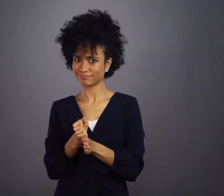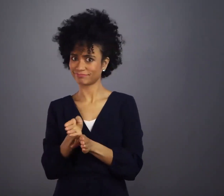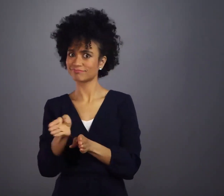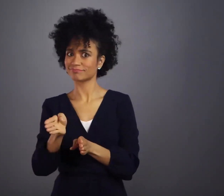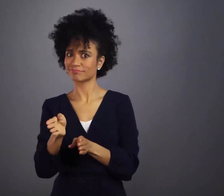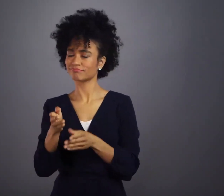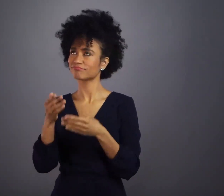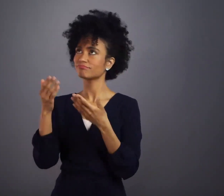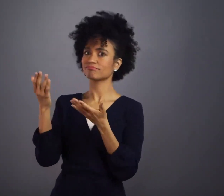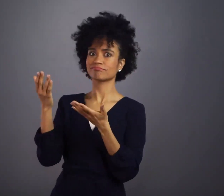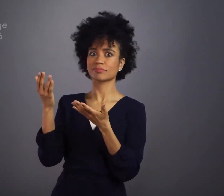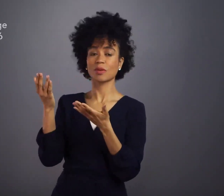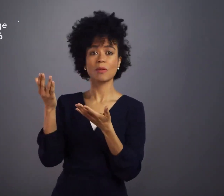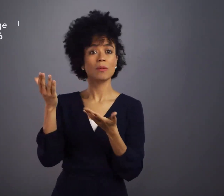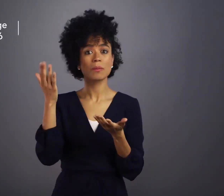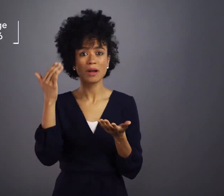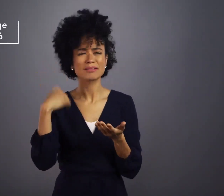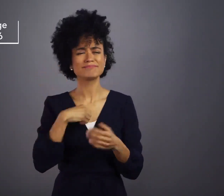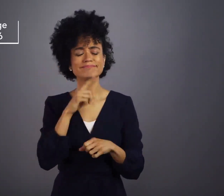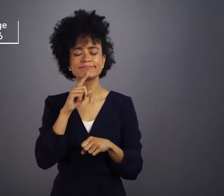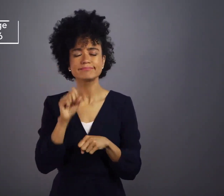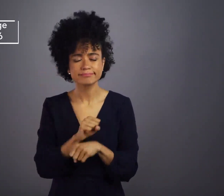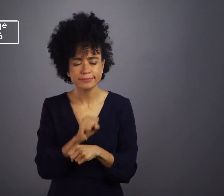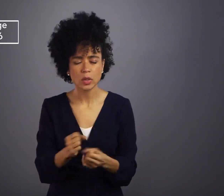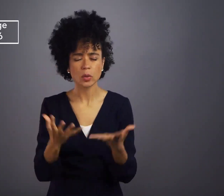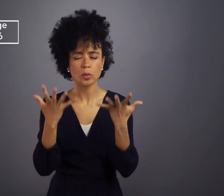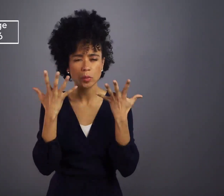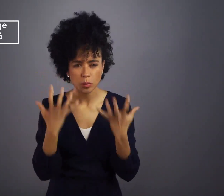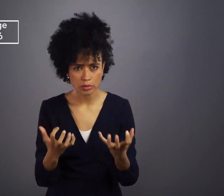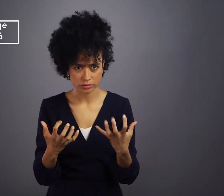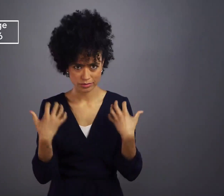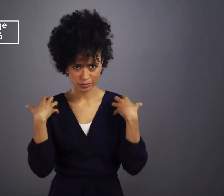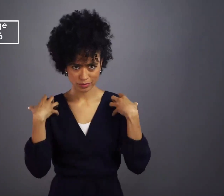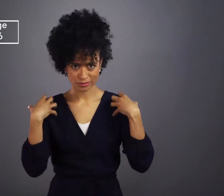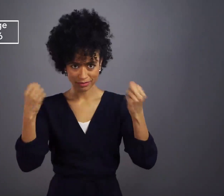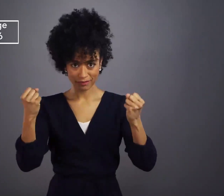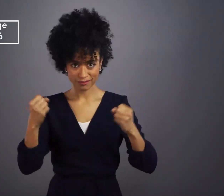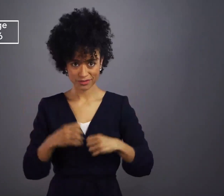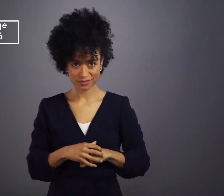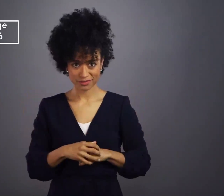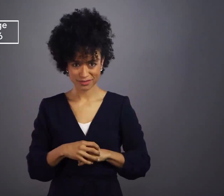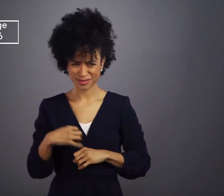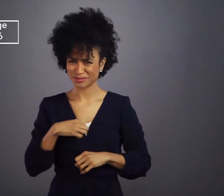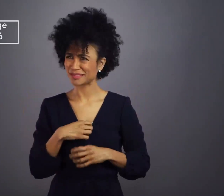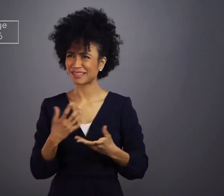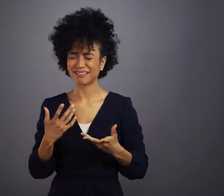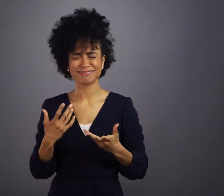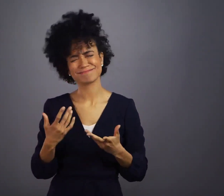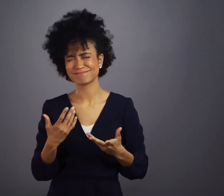This we did because we honestly wanted to, and were willing to make the effort.